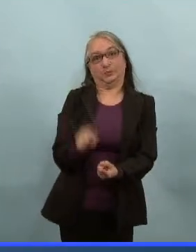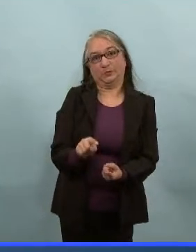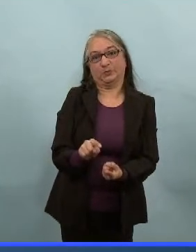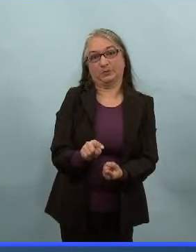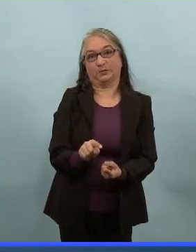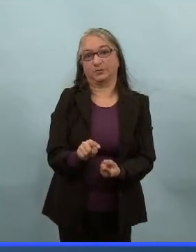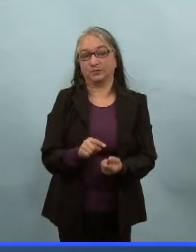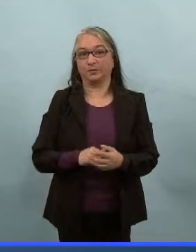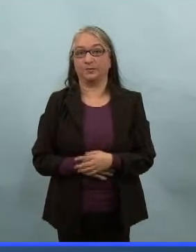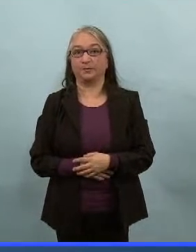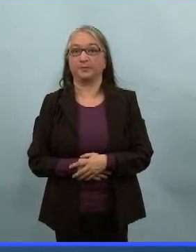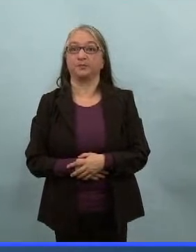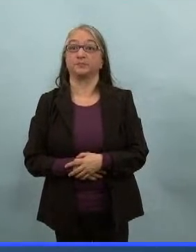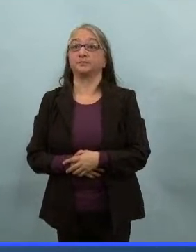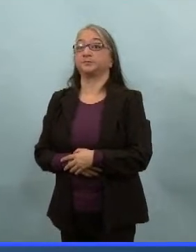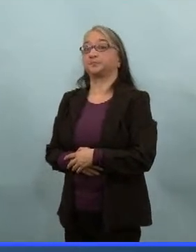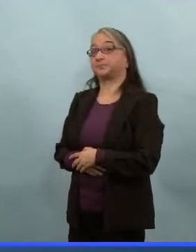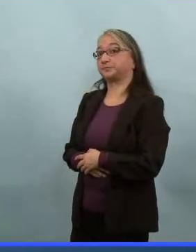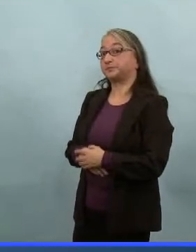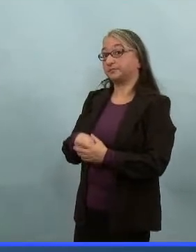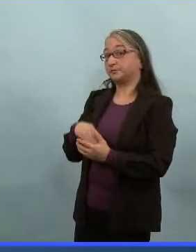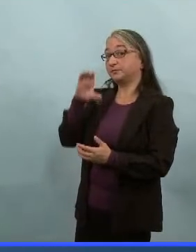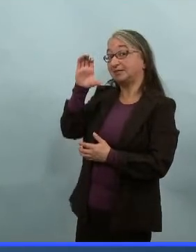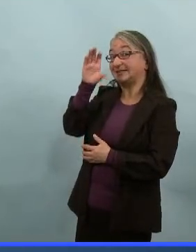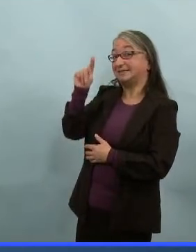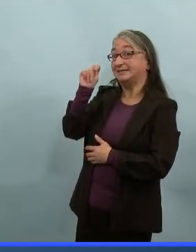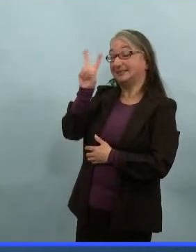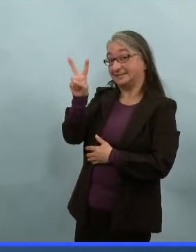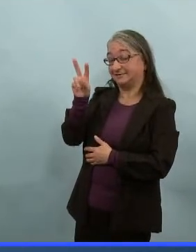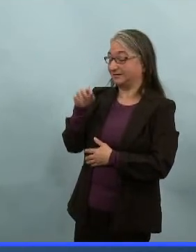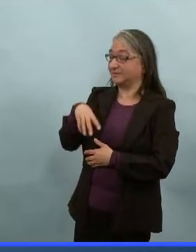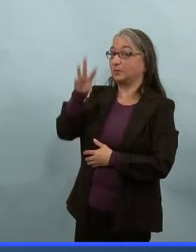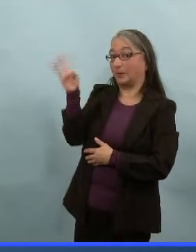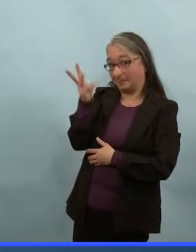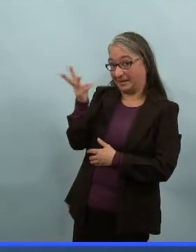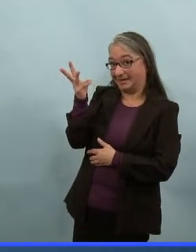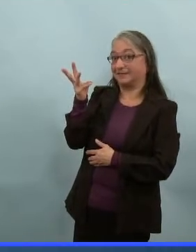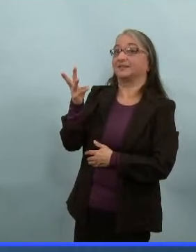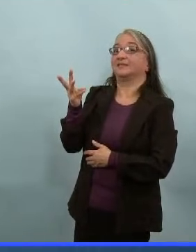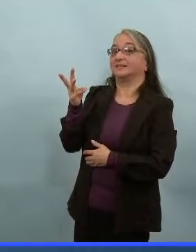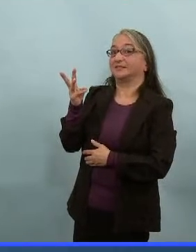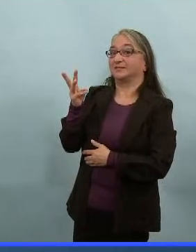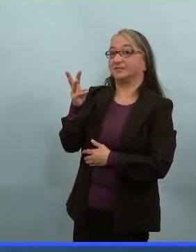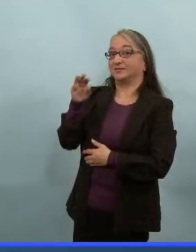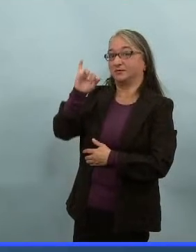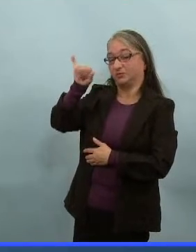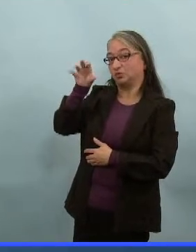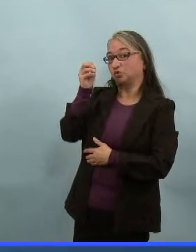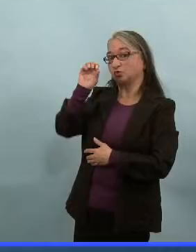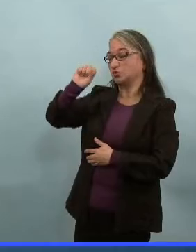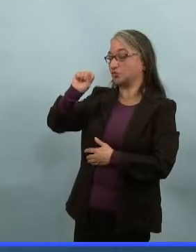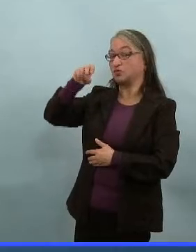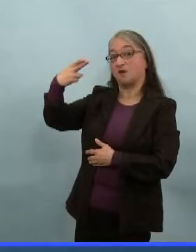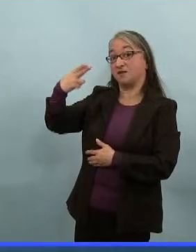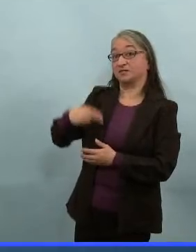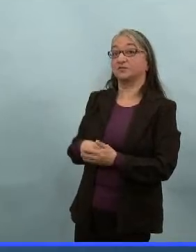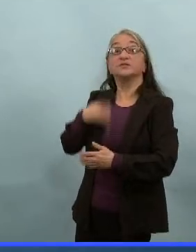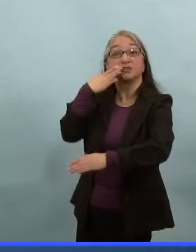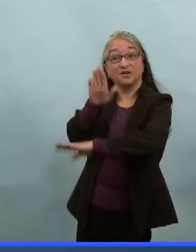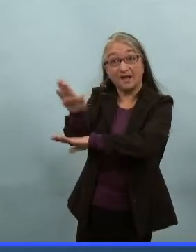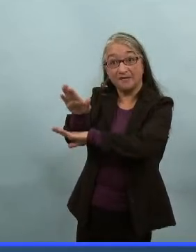from ctv winnipeg josh good afternoon a question for dr reimer you mentioned